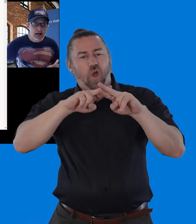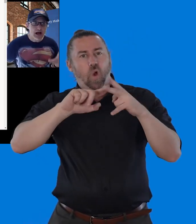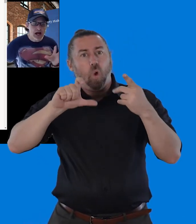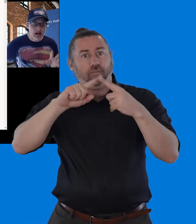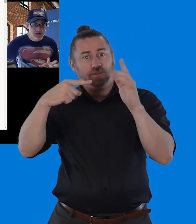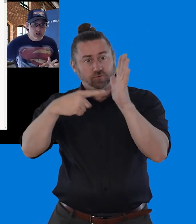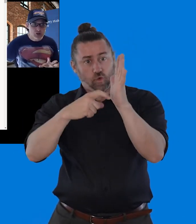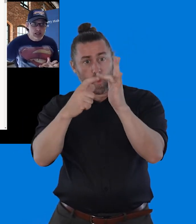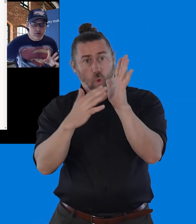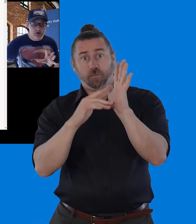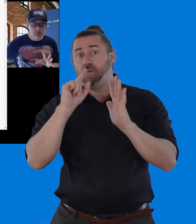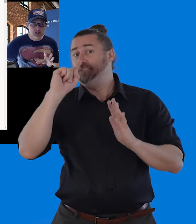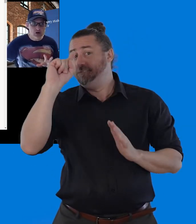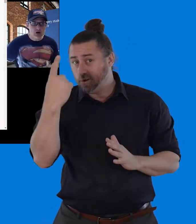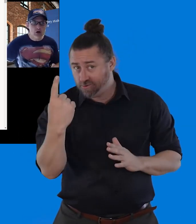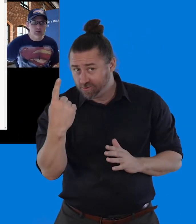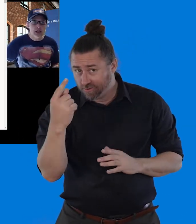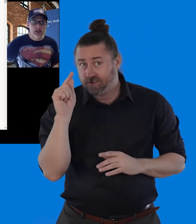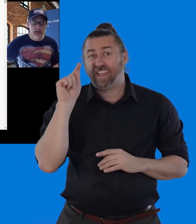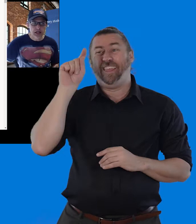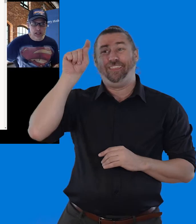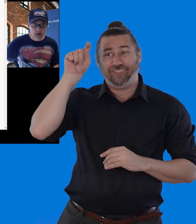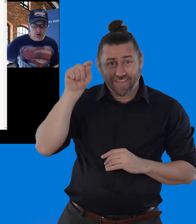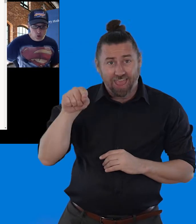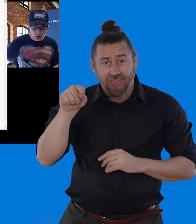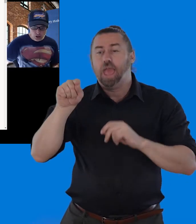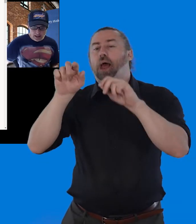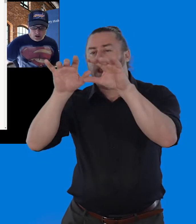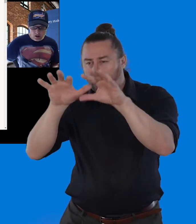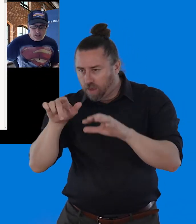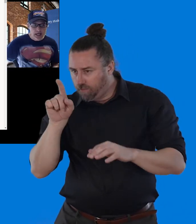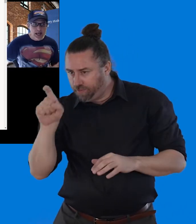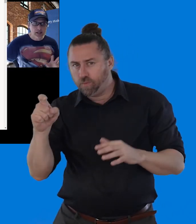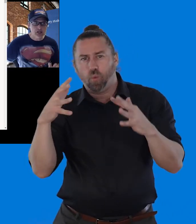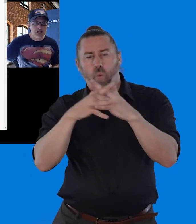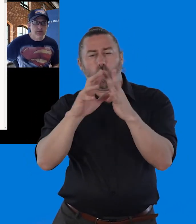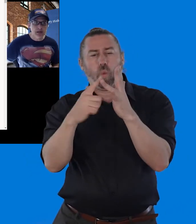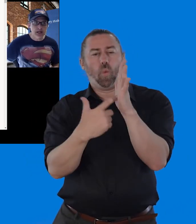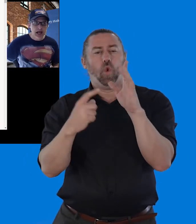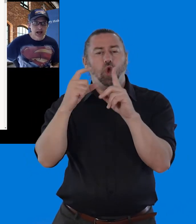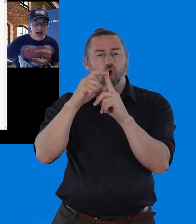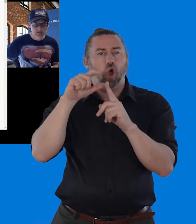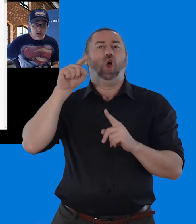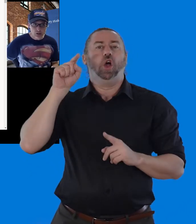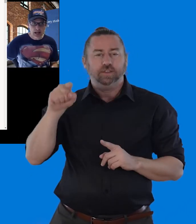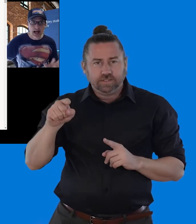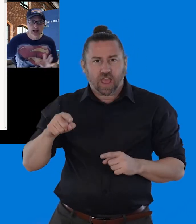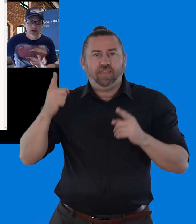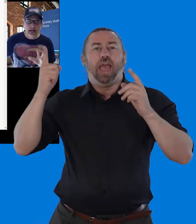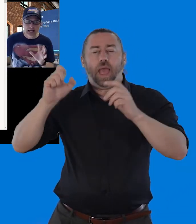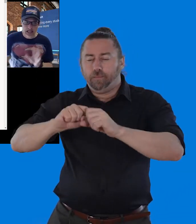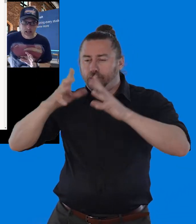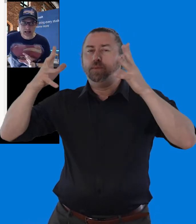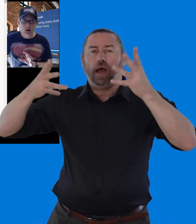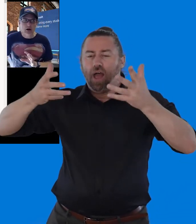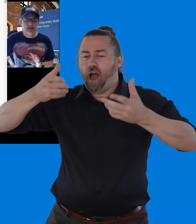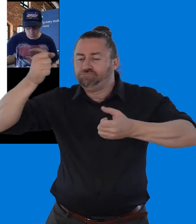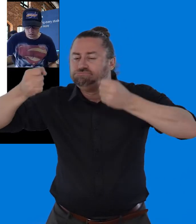And after you're here at offic.com, you're gonna click on the word icon and you jump in and have a look at it in there.